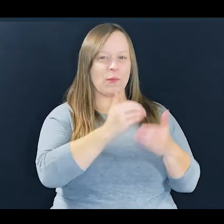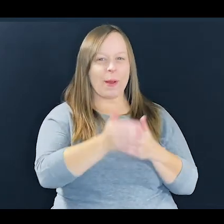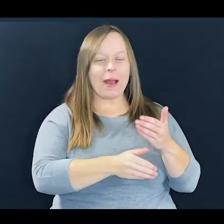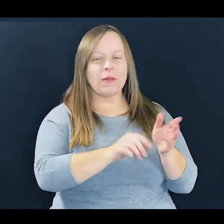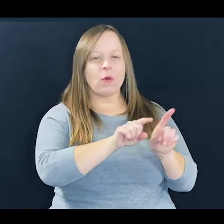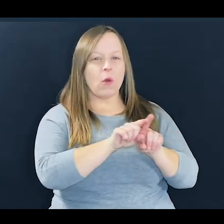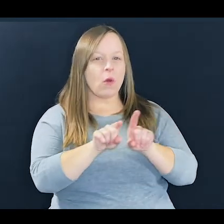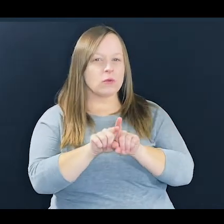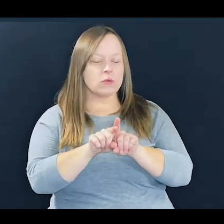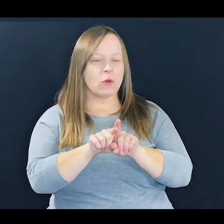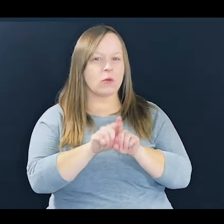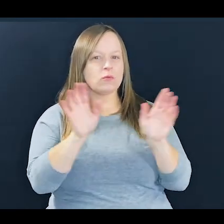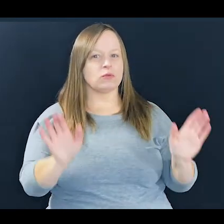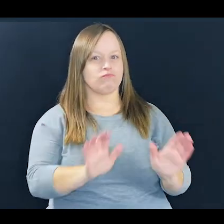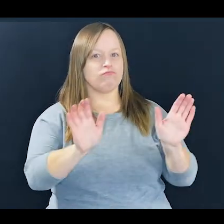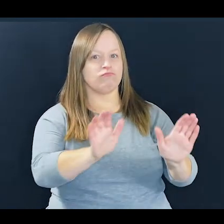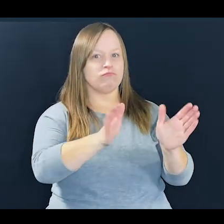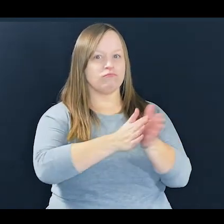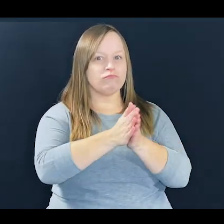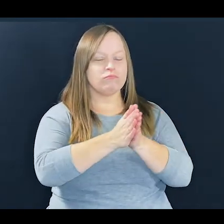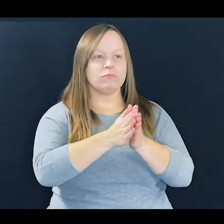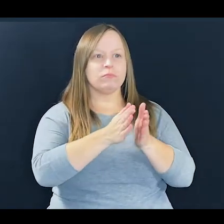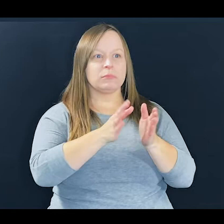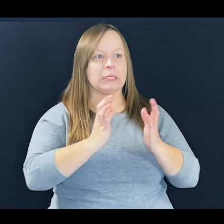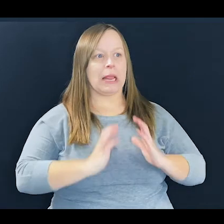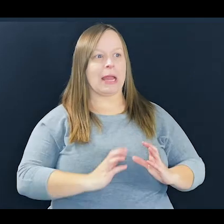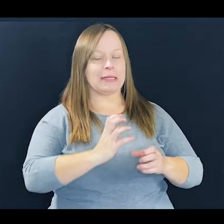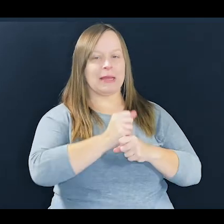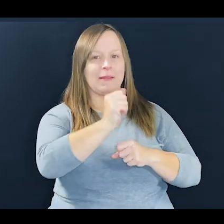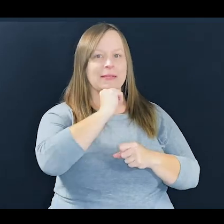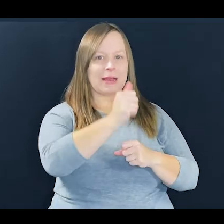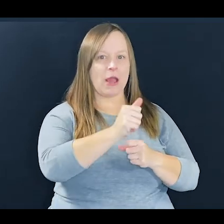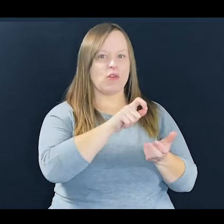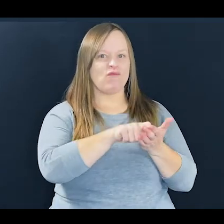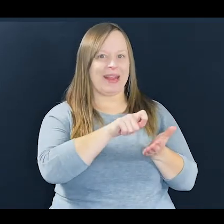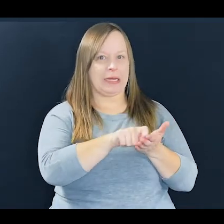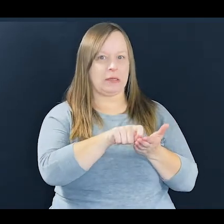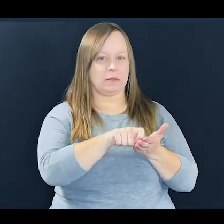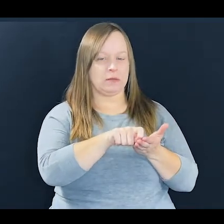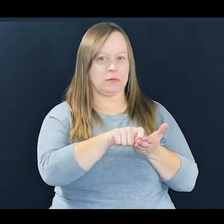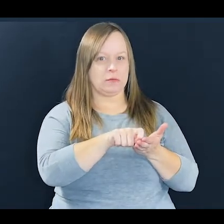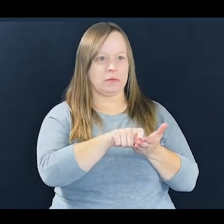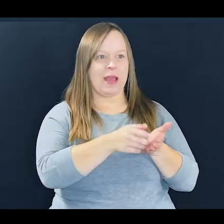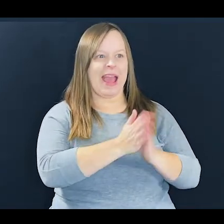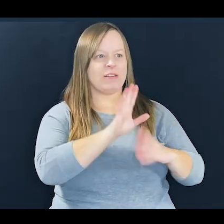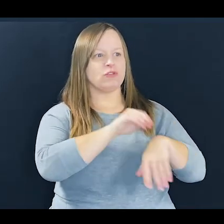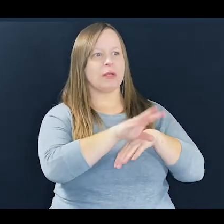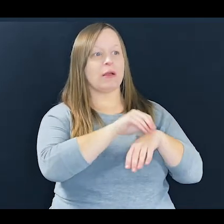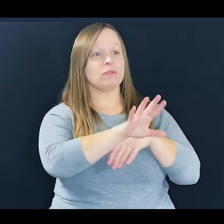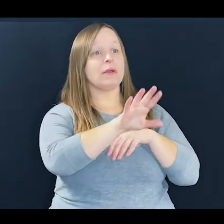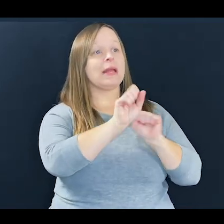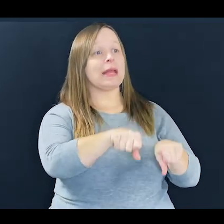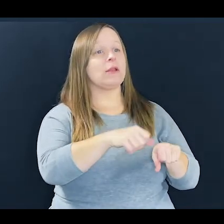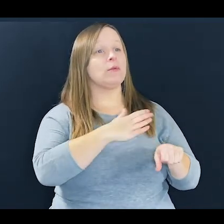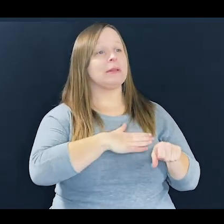is also we encourage clients to get their denial in writing. Ask your counselor, can I please have